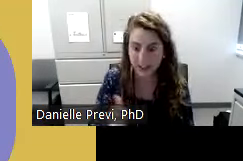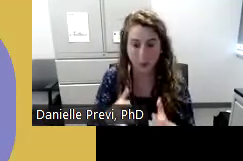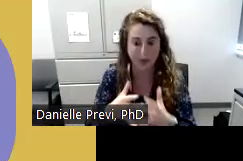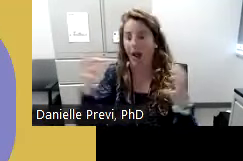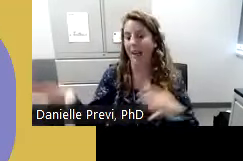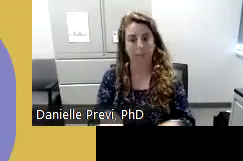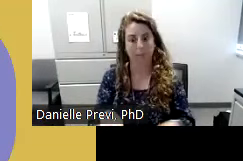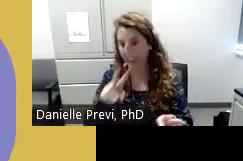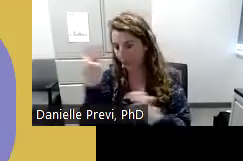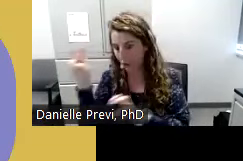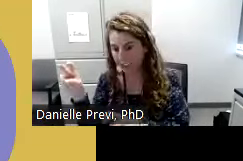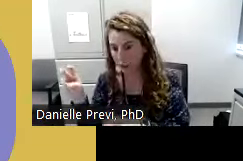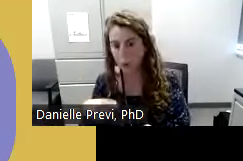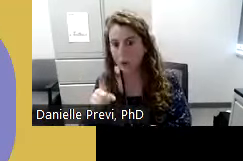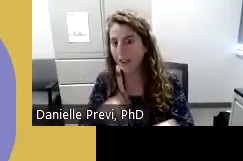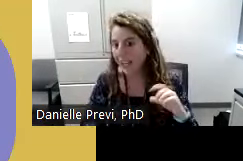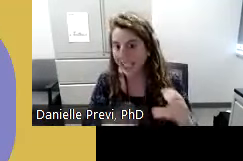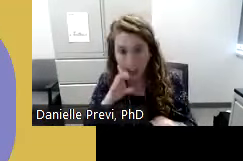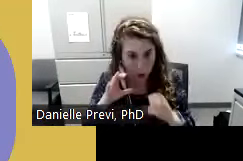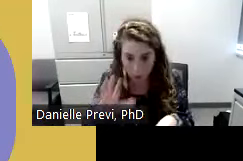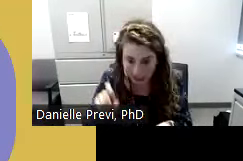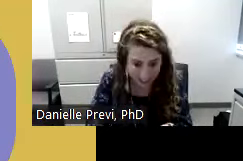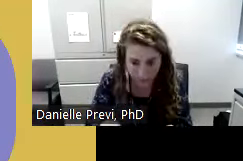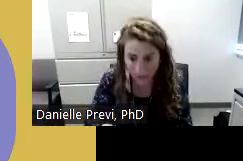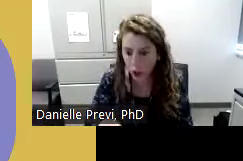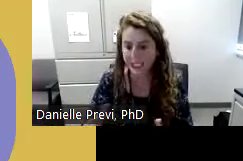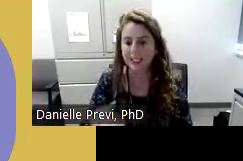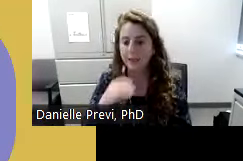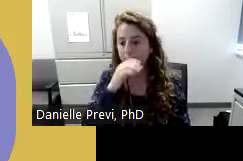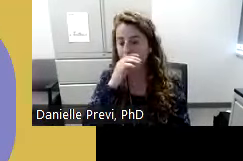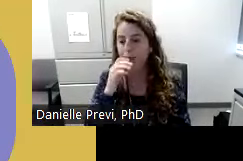into my office at the age of four or five with a lot of behavioral issues because they cannot